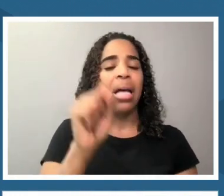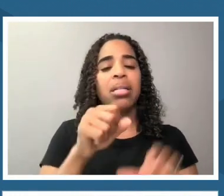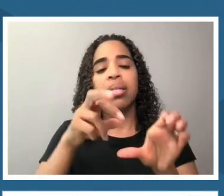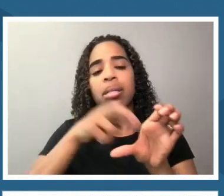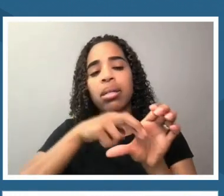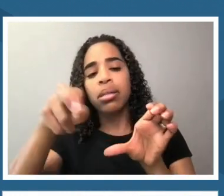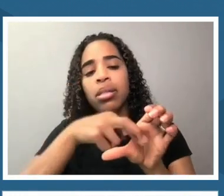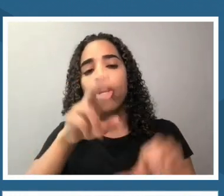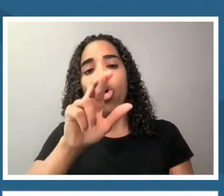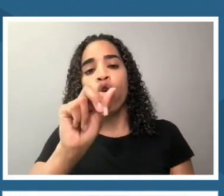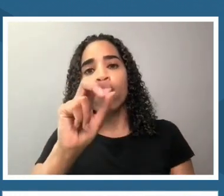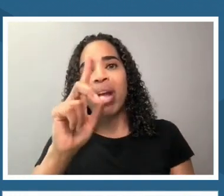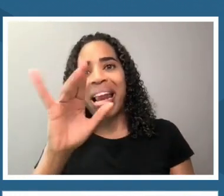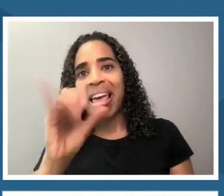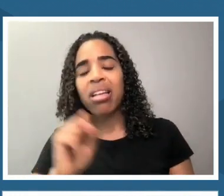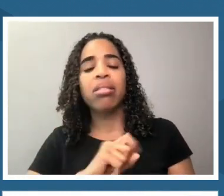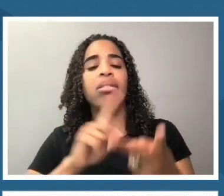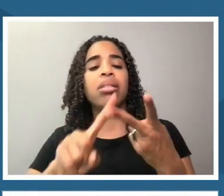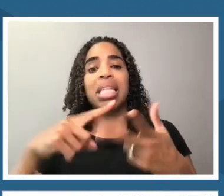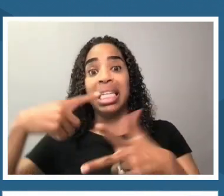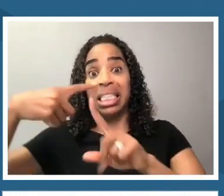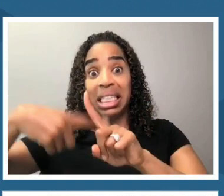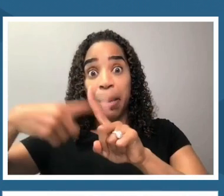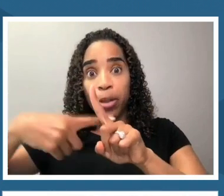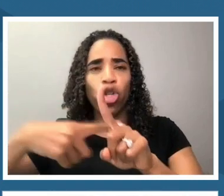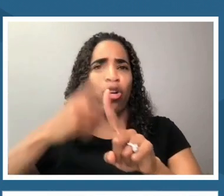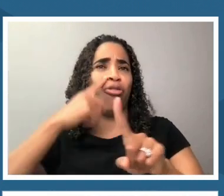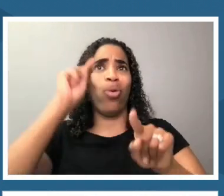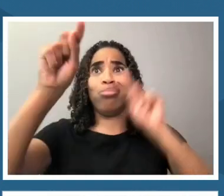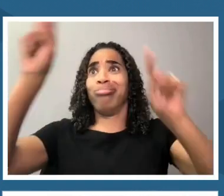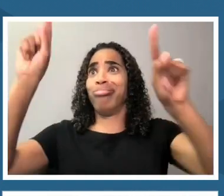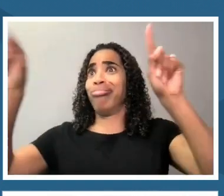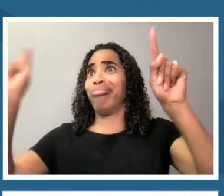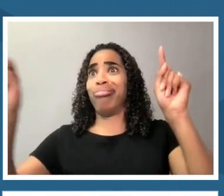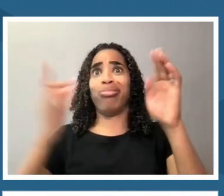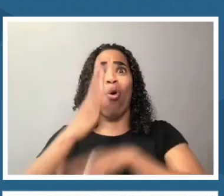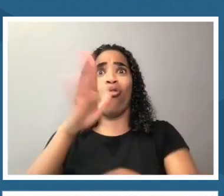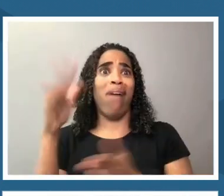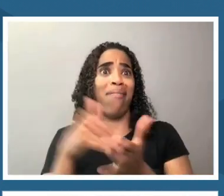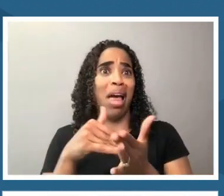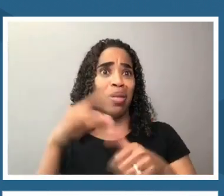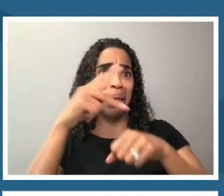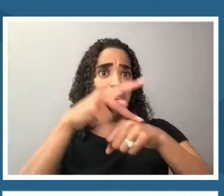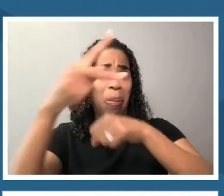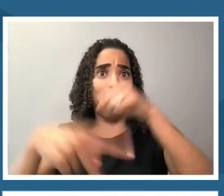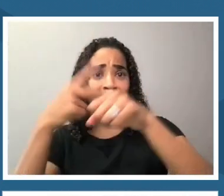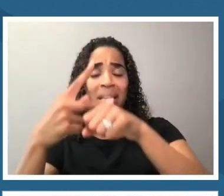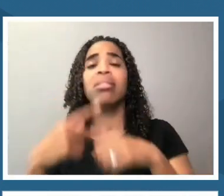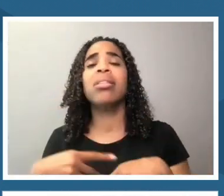for like thousands of planets now um so i would take the next thing that